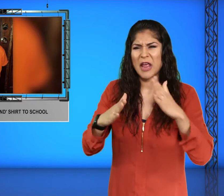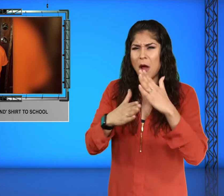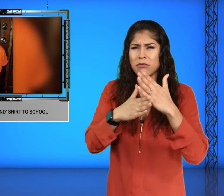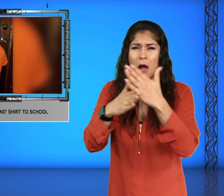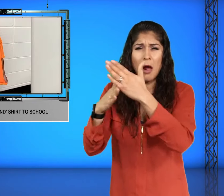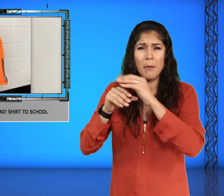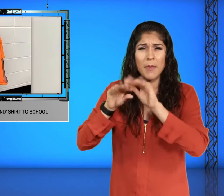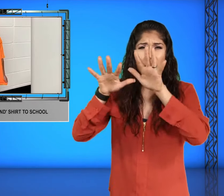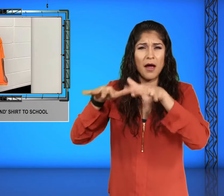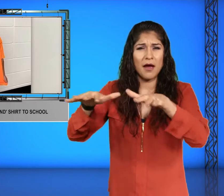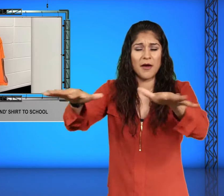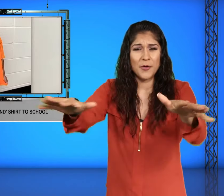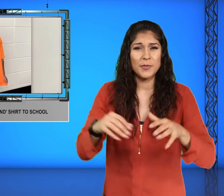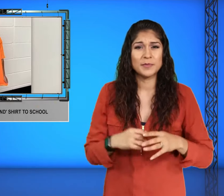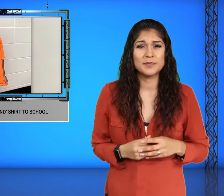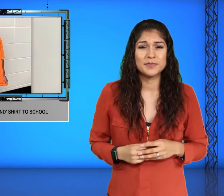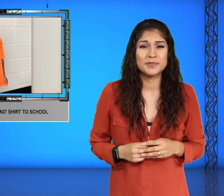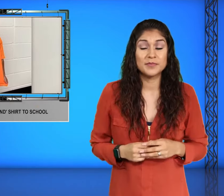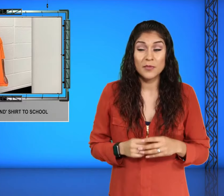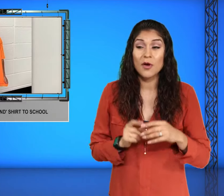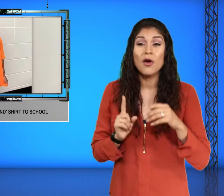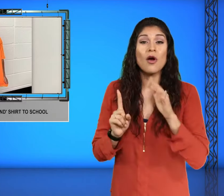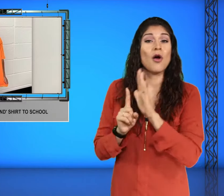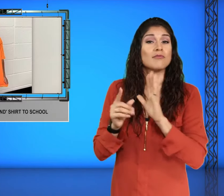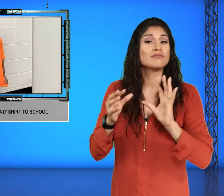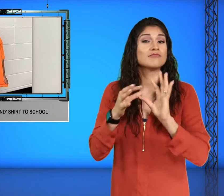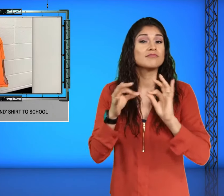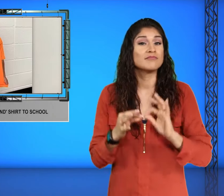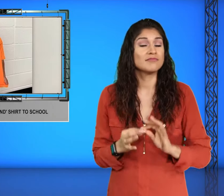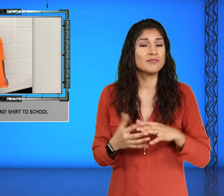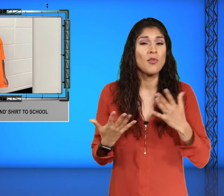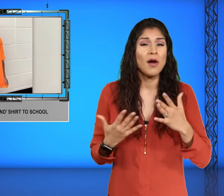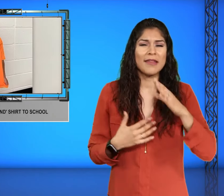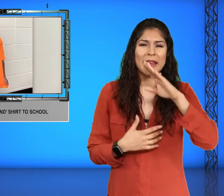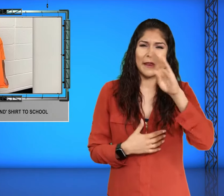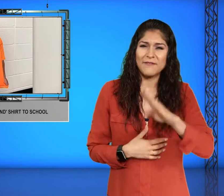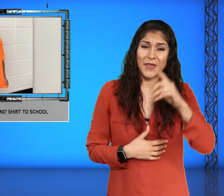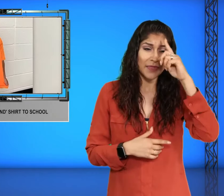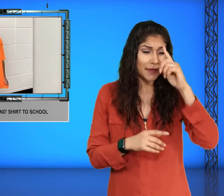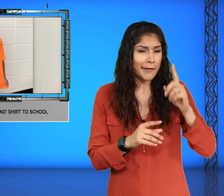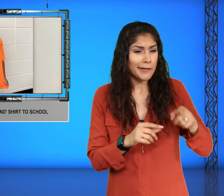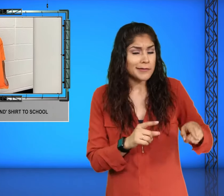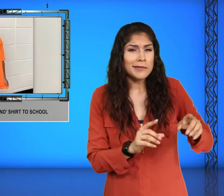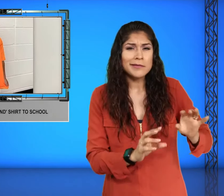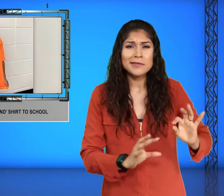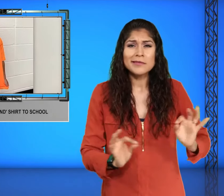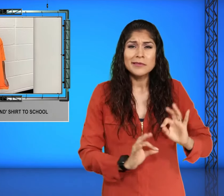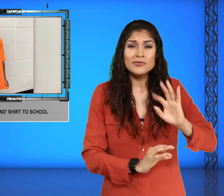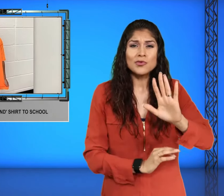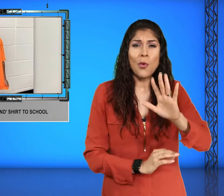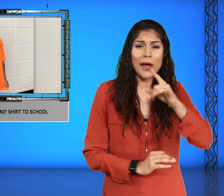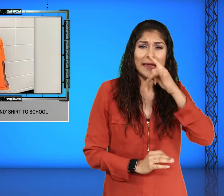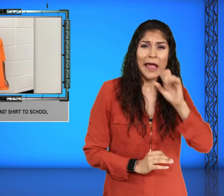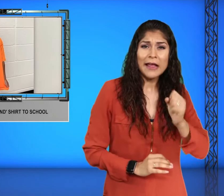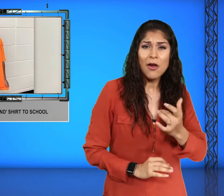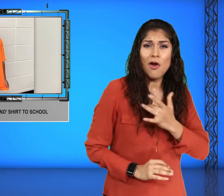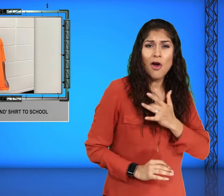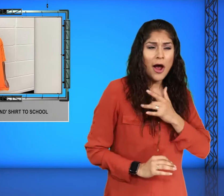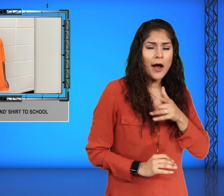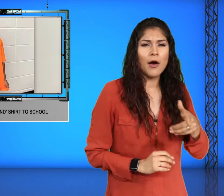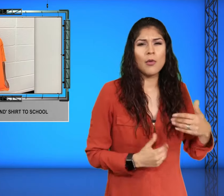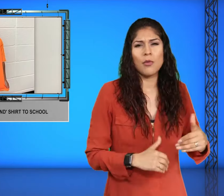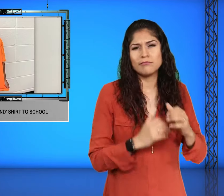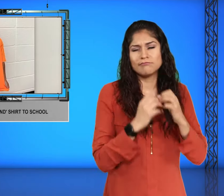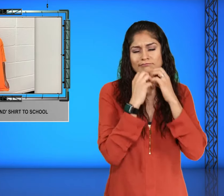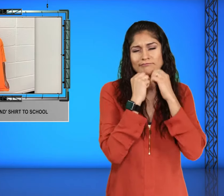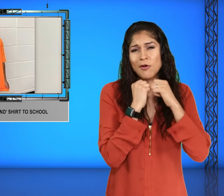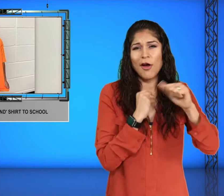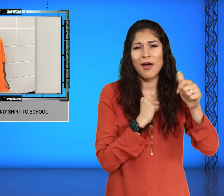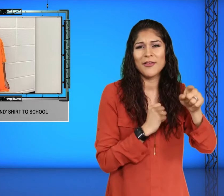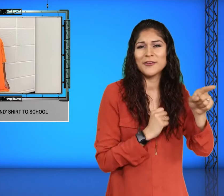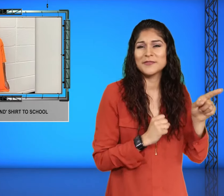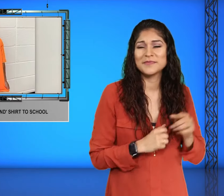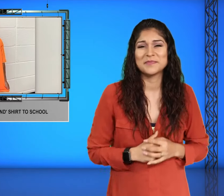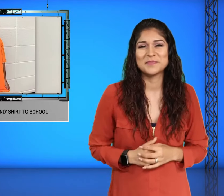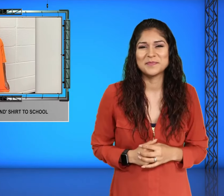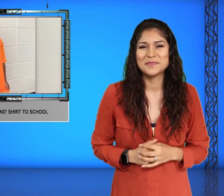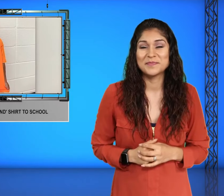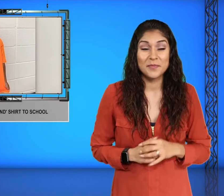But Rajahn says Blake took some time to think about it and then he asked her to make him